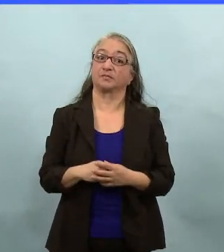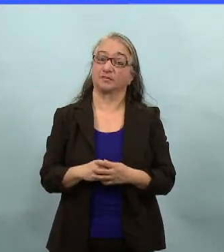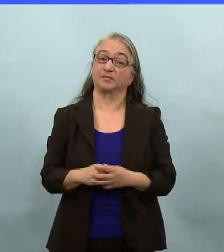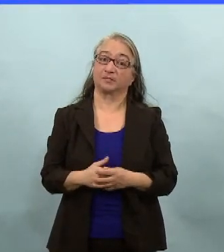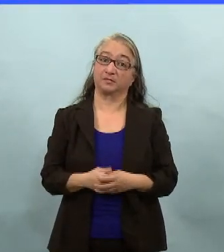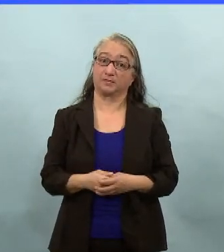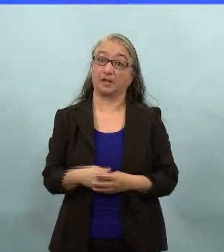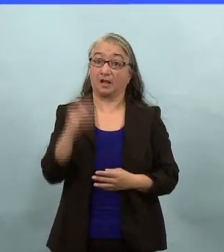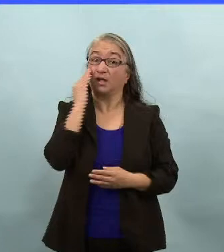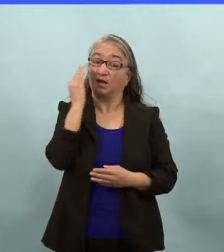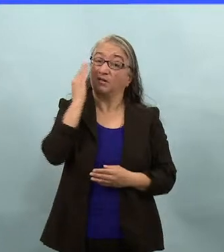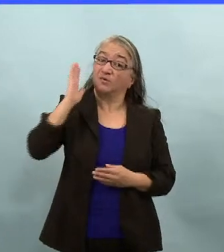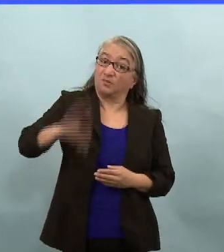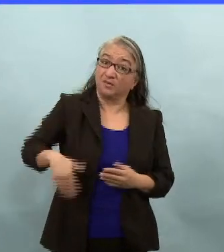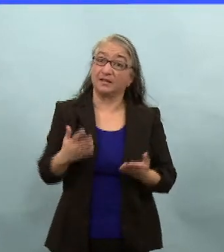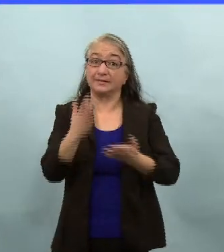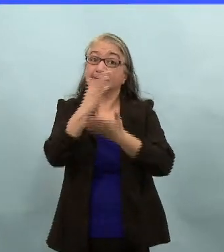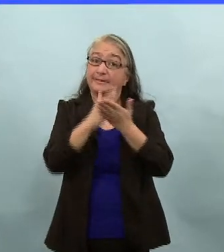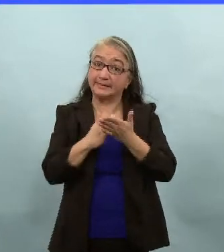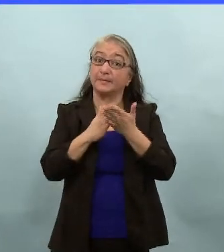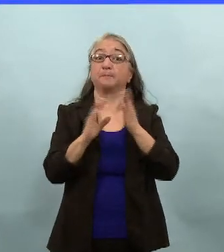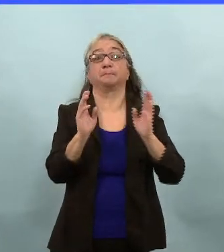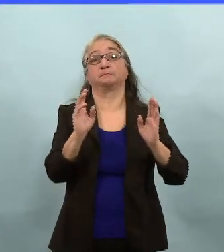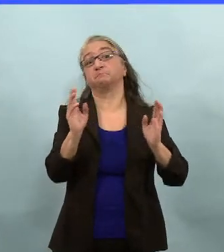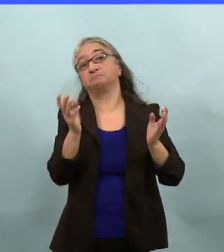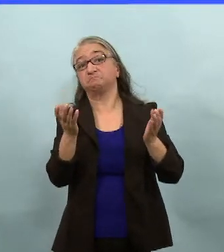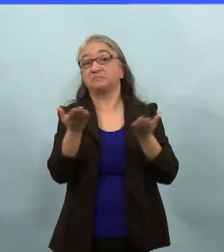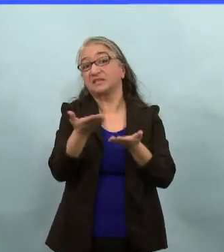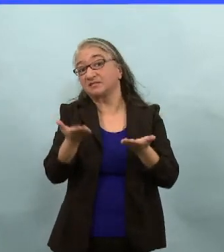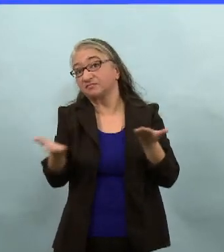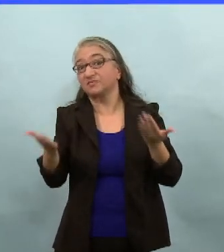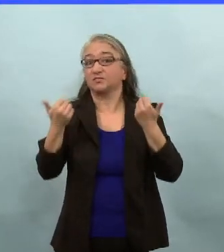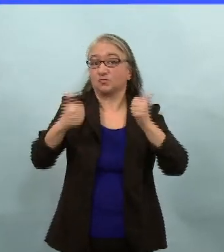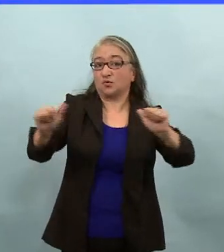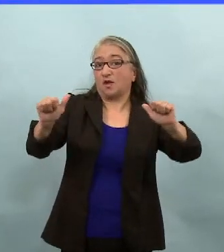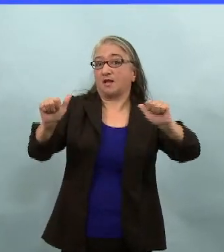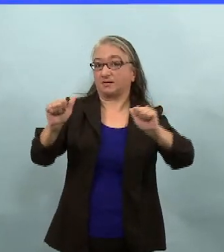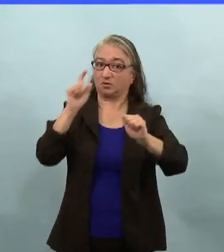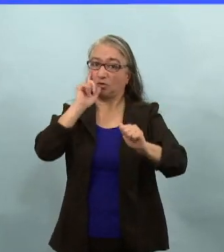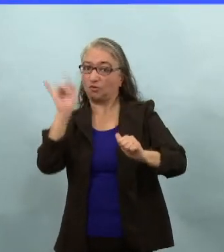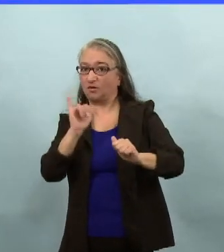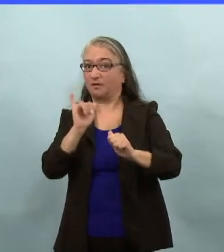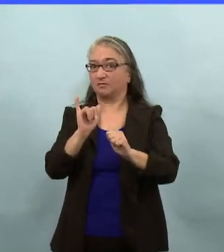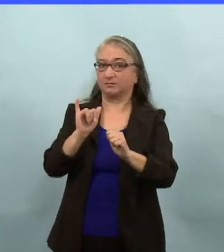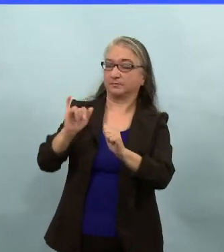are very effective but finances don't tend to be one of those that are particularly effective but